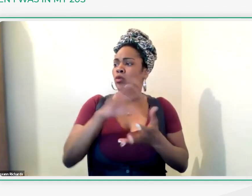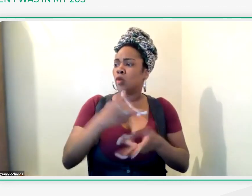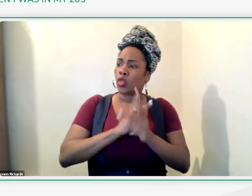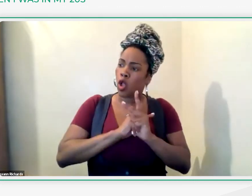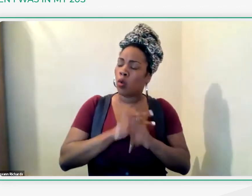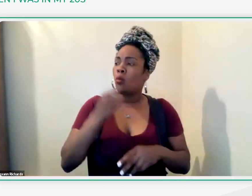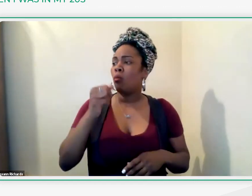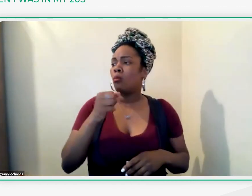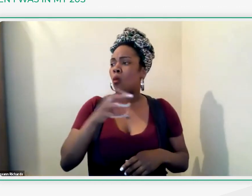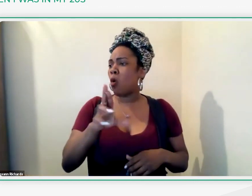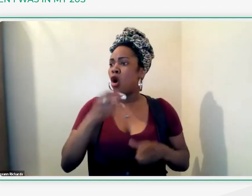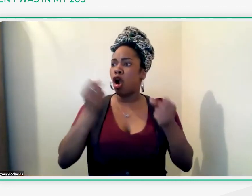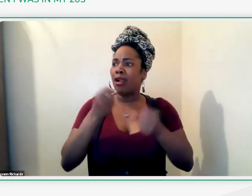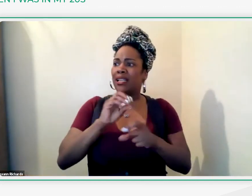How do you pay off debt? Oh, excuse me.